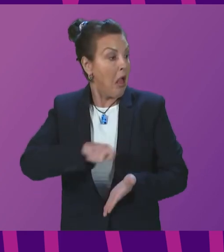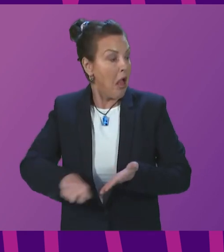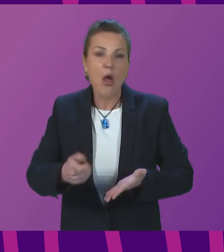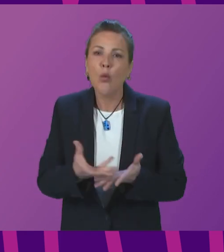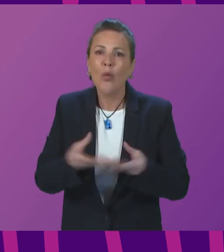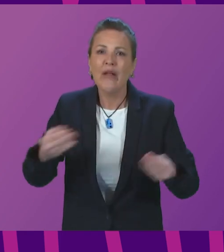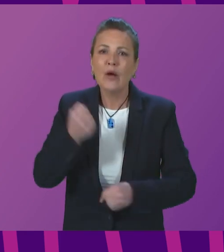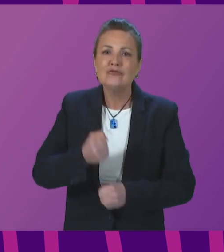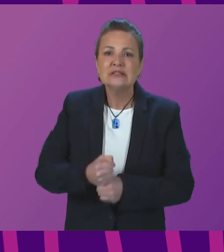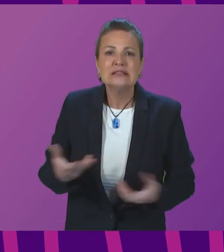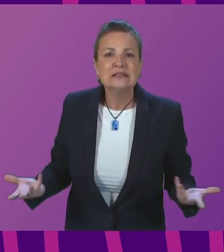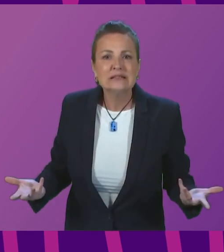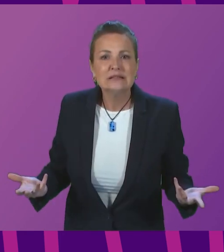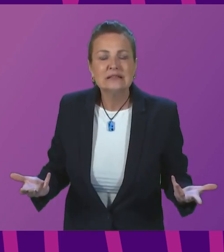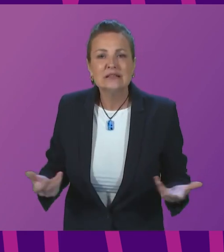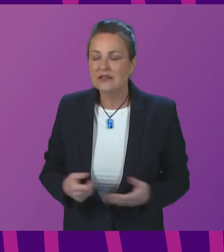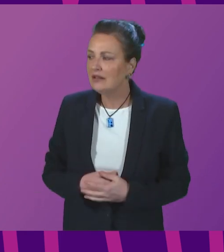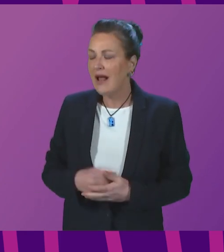Last week, when I asked about the guarantee, she said: